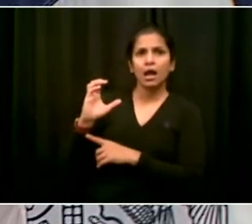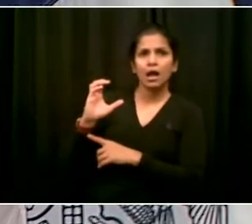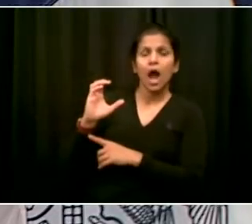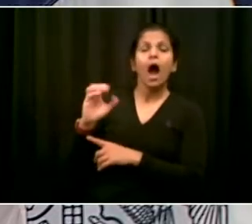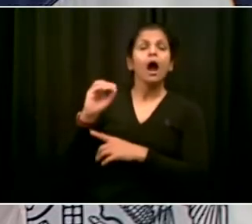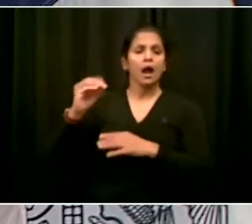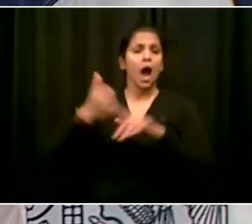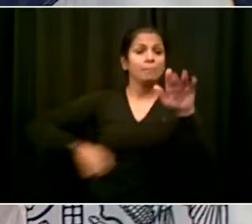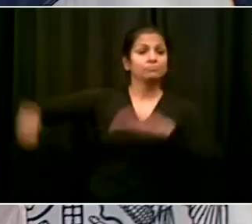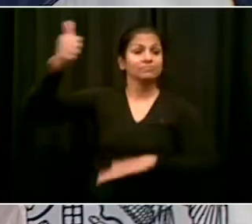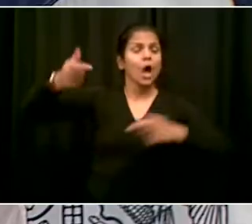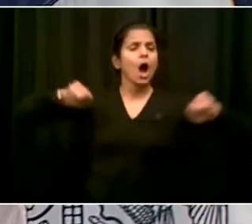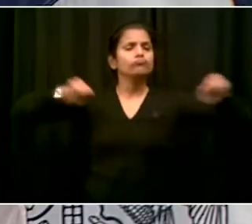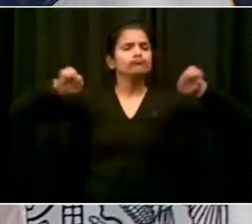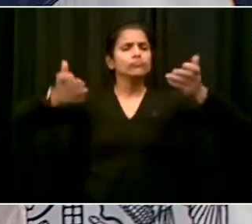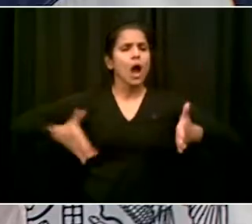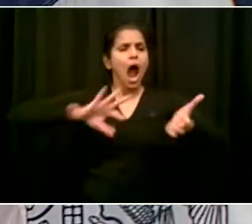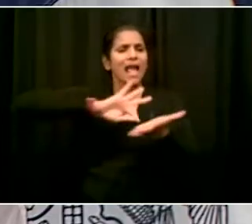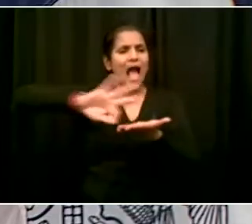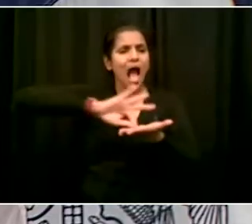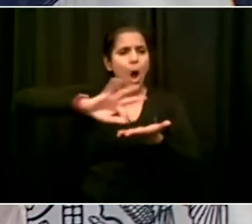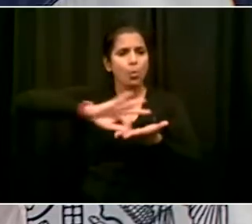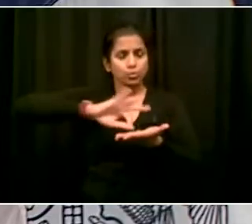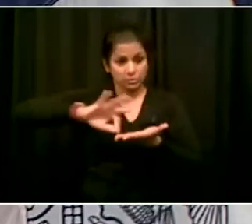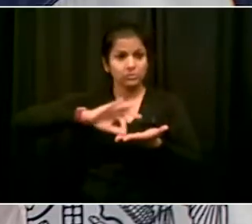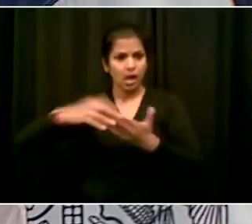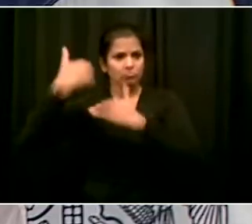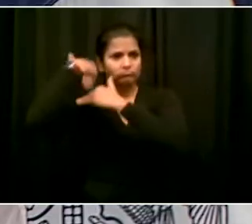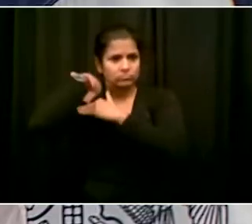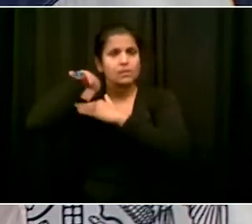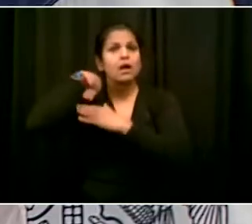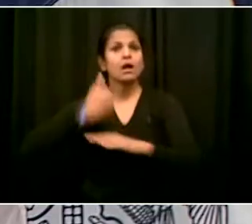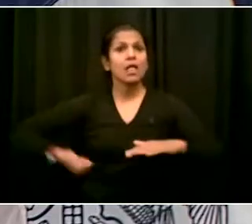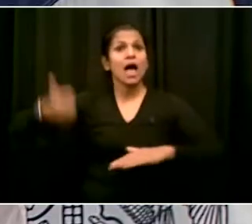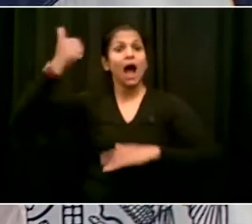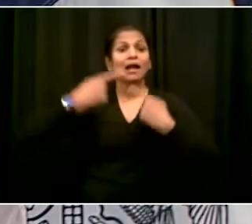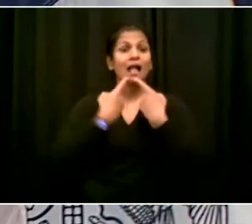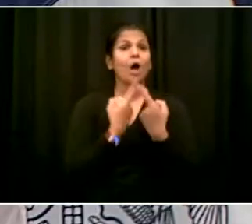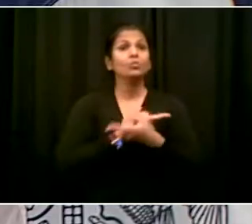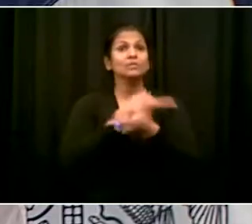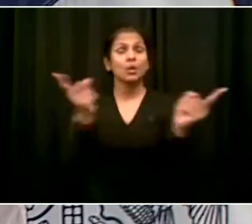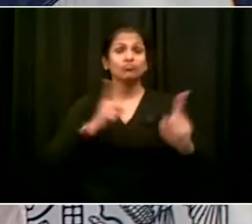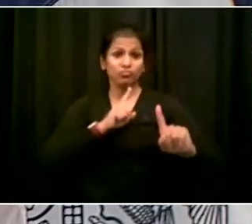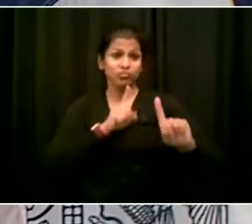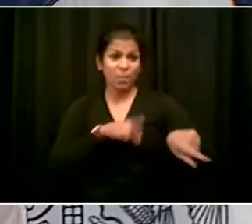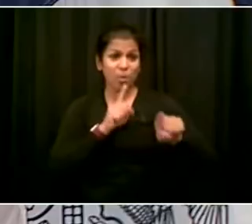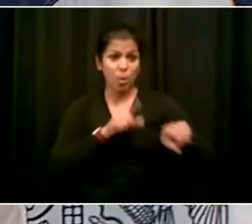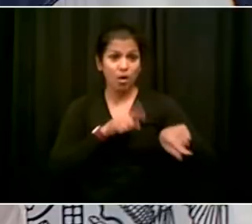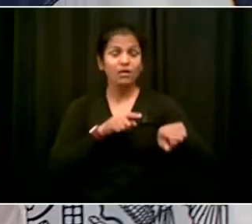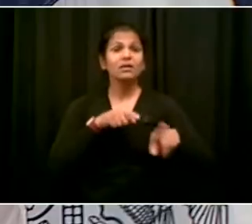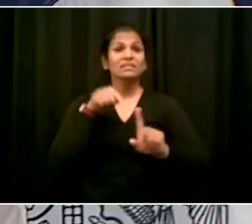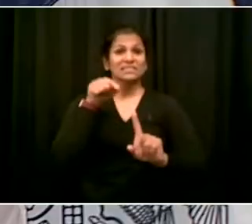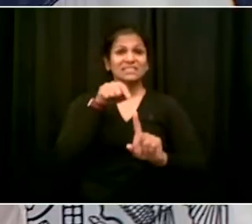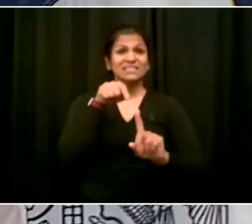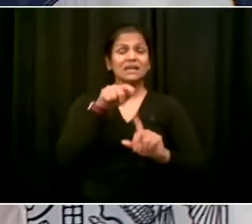LEADING THE WAY OON THH.AT BACK TO YOU JILLIAN. Reporter: RELEASED AN AUDIT OF THE BUIIINLDGSGS DEPPTMARENENFOT R FISCAL YEAR THIS IS AN